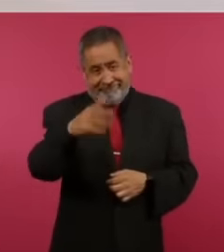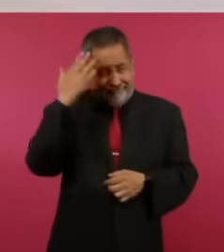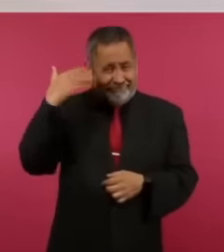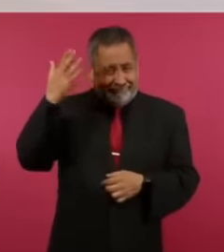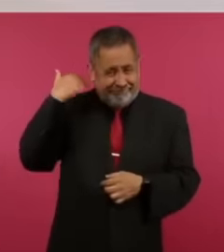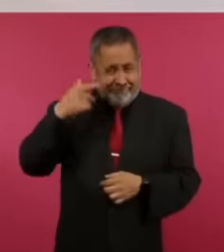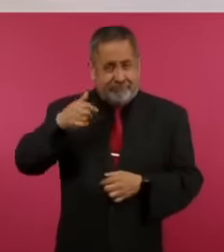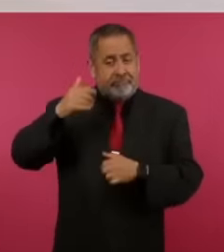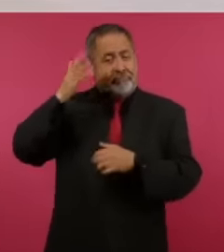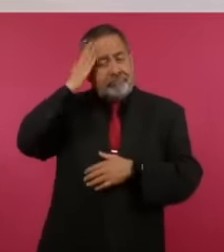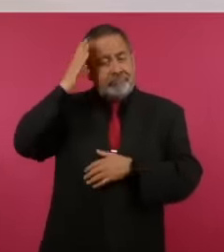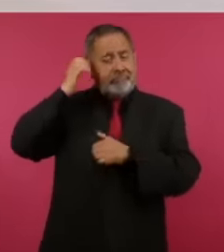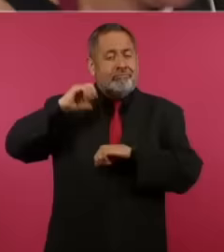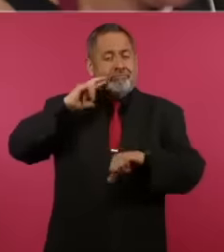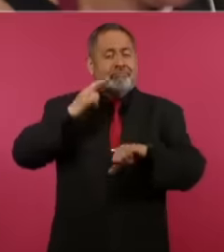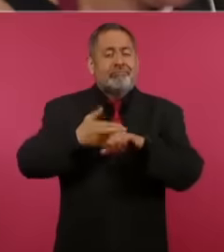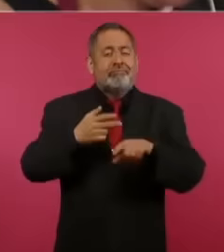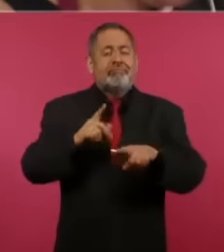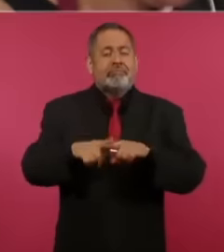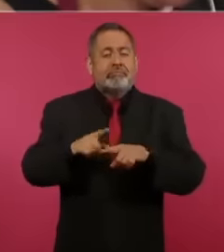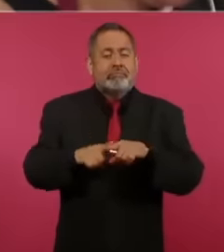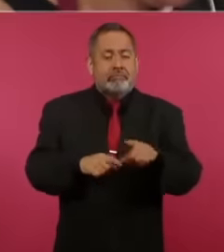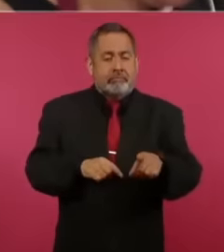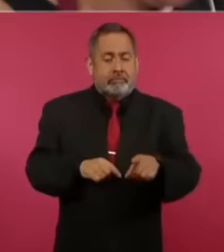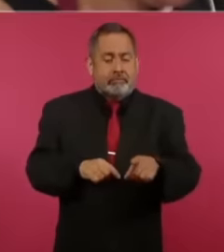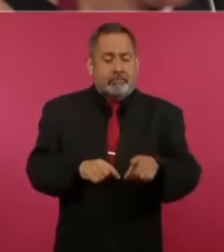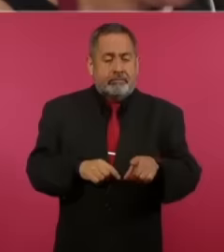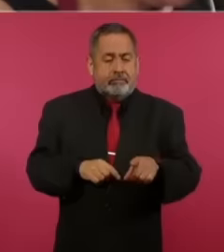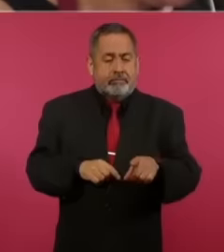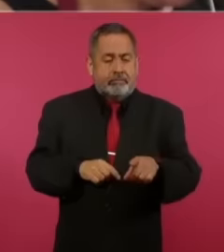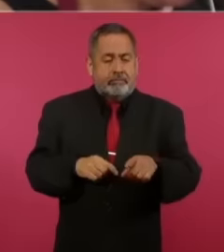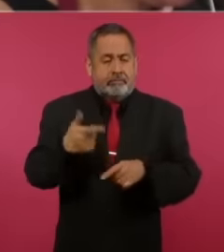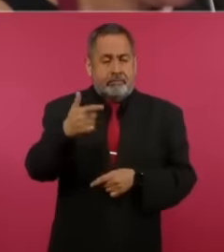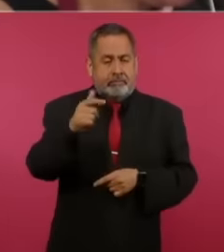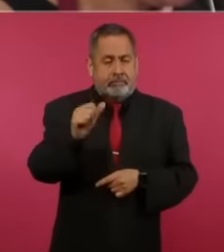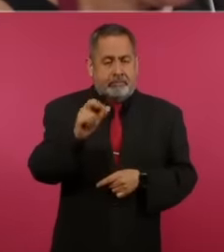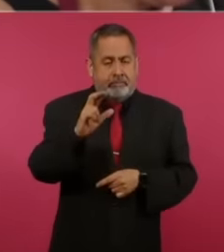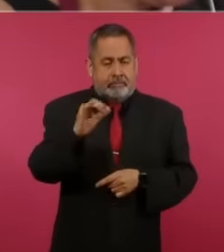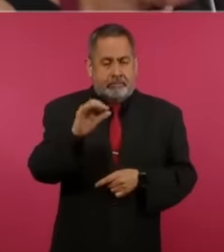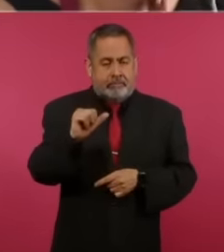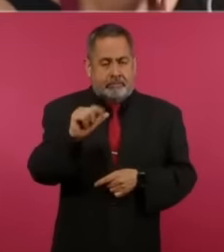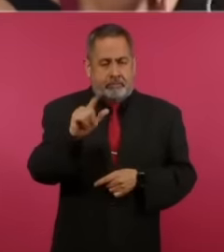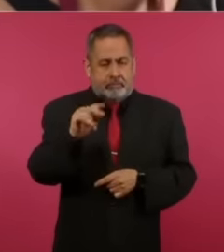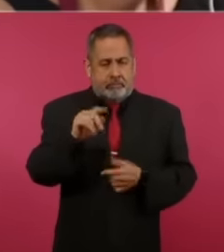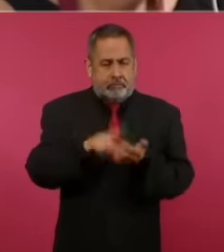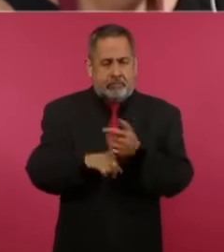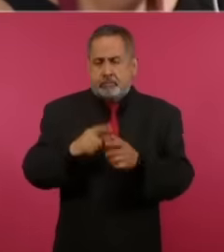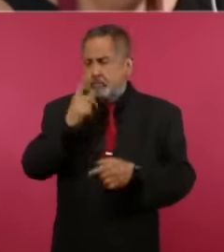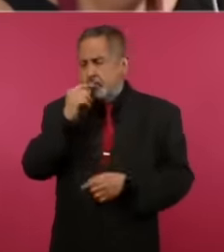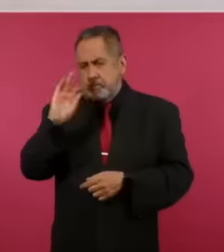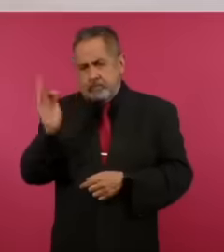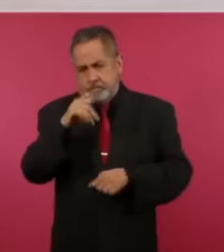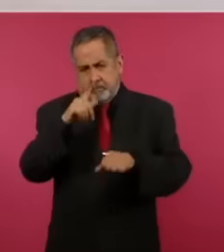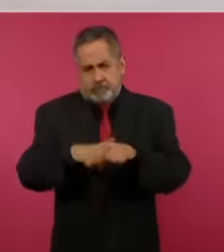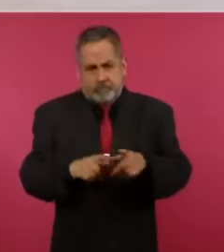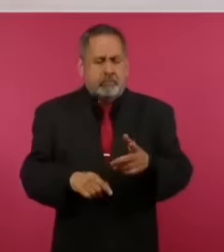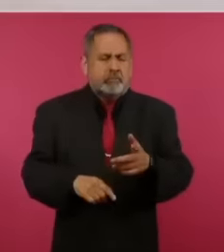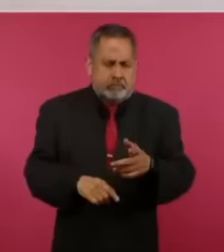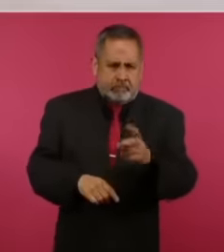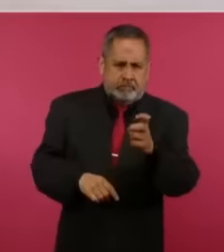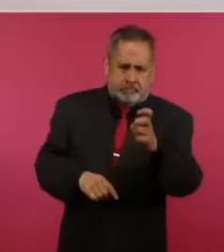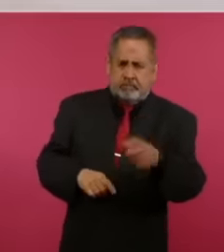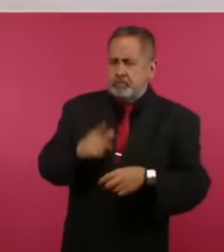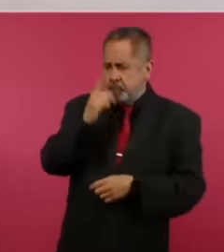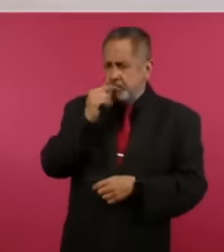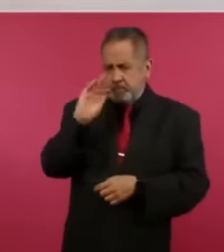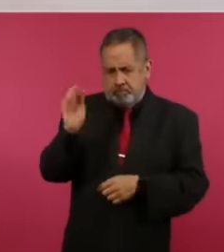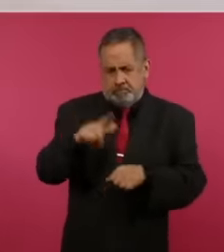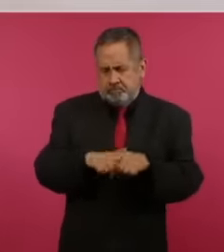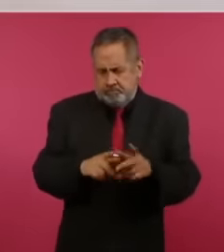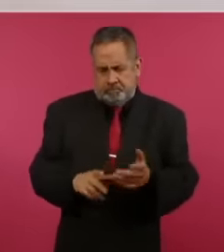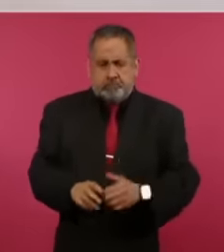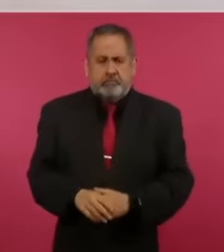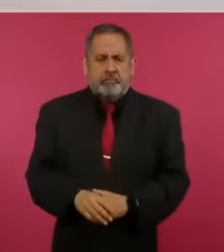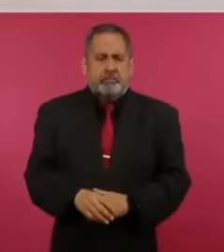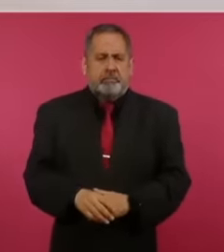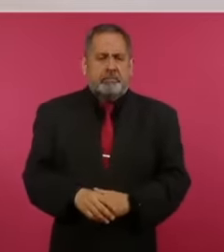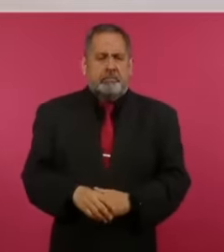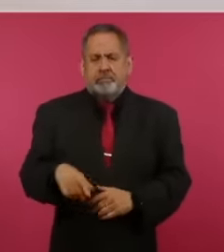García Luna created or directed, the federal police, the federal police that went to waste became